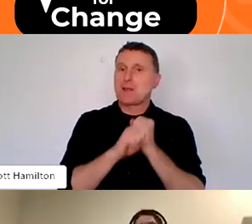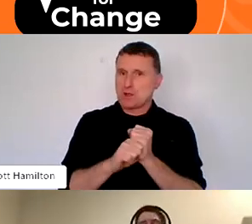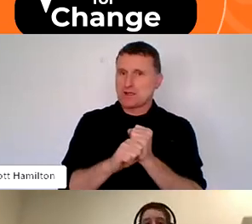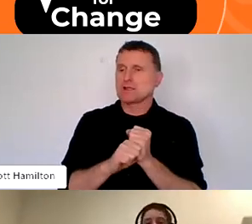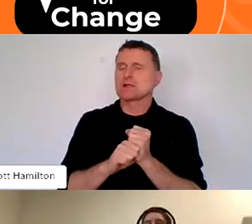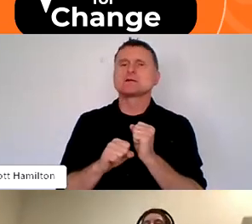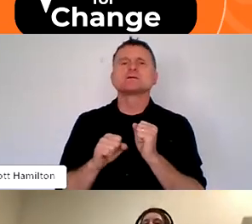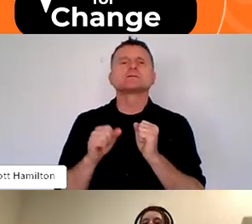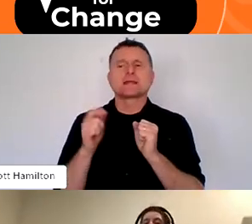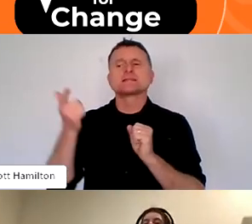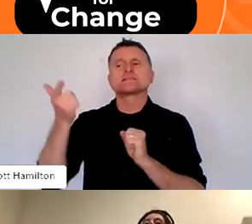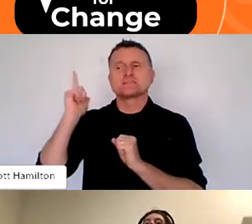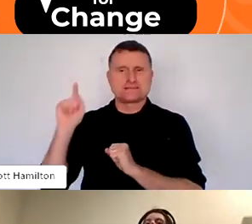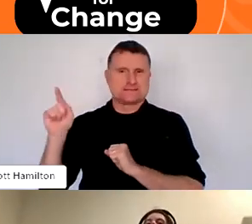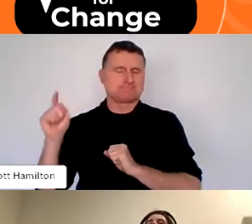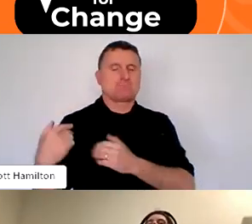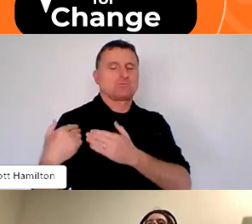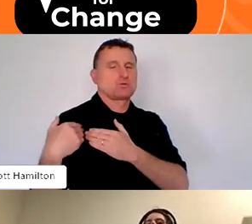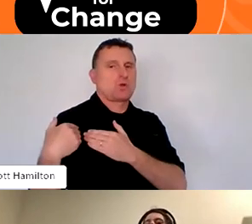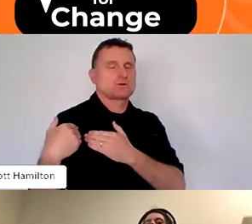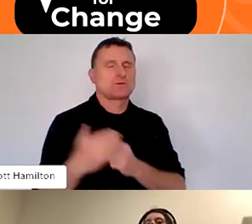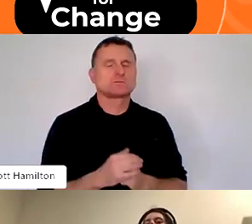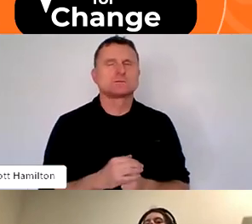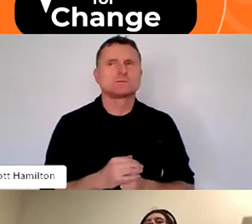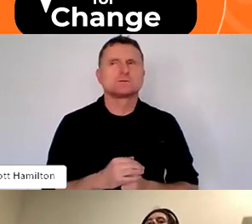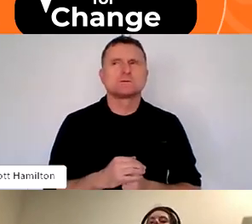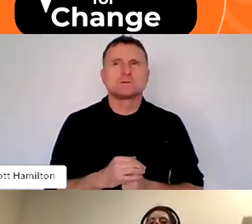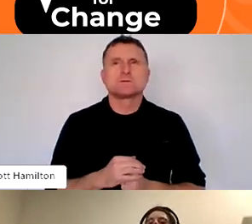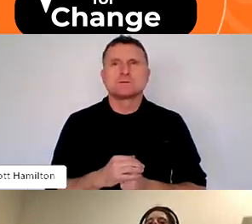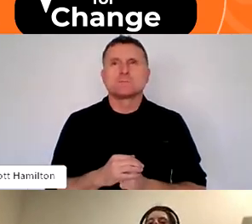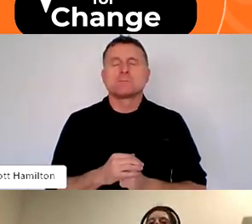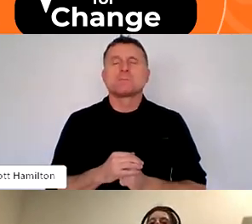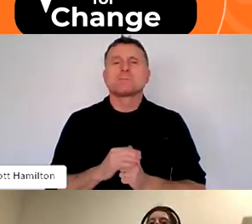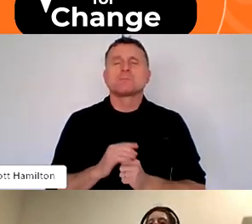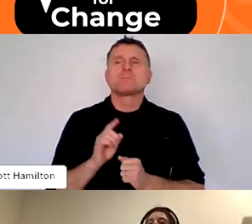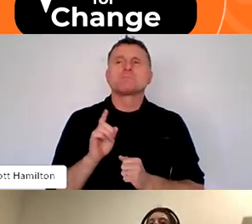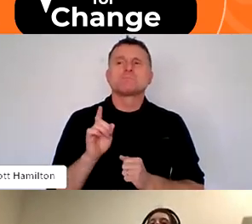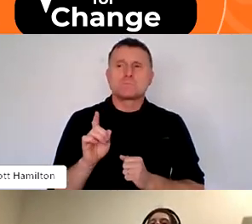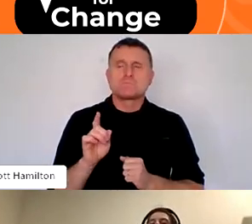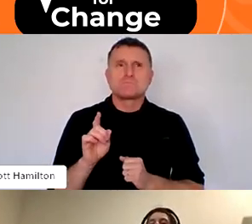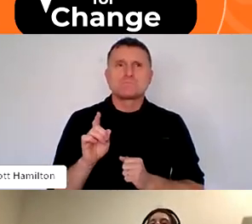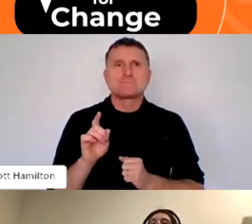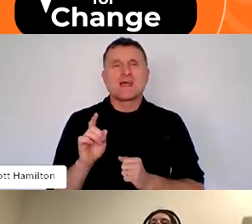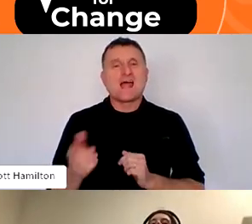of the teachers. However, the additional support which can be integral to